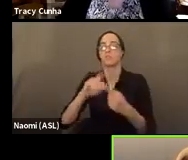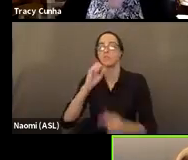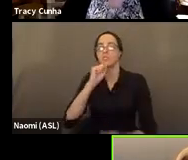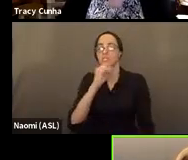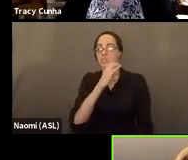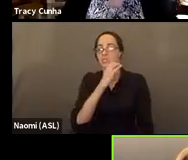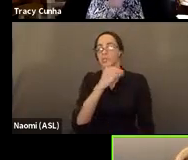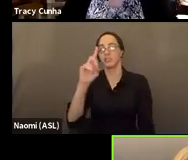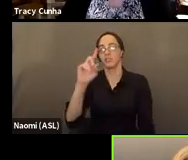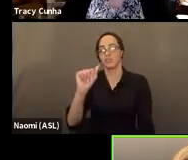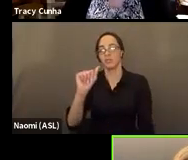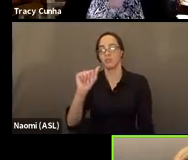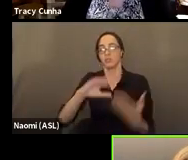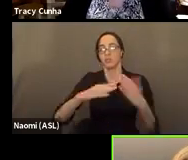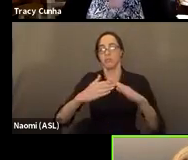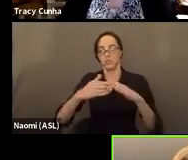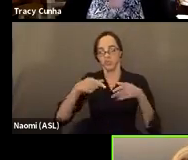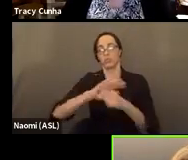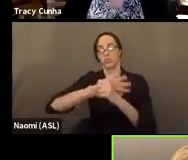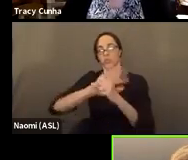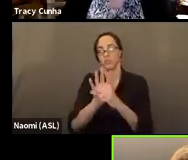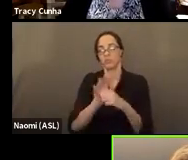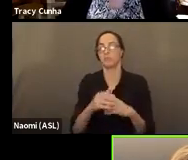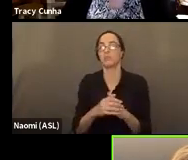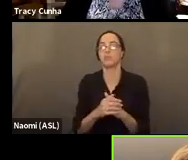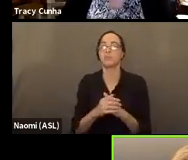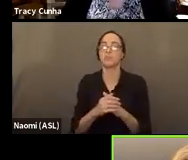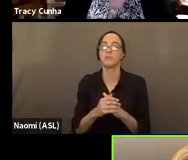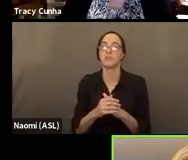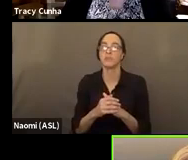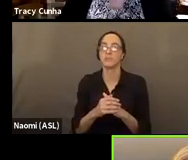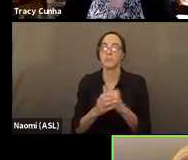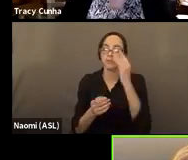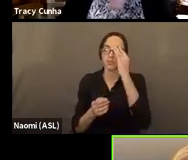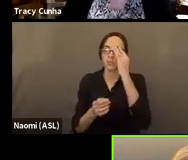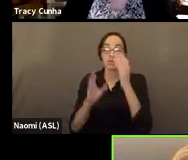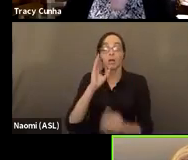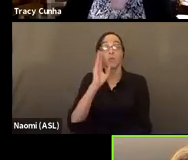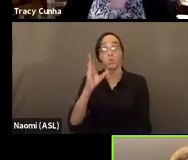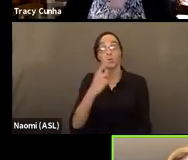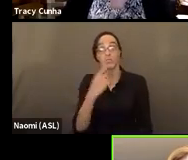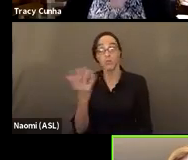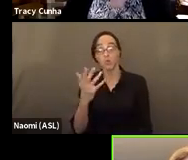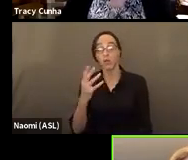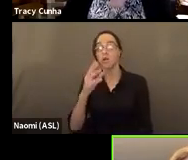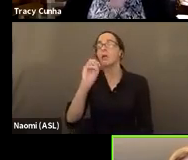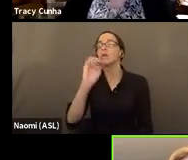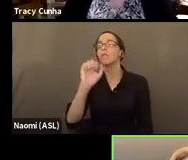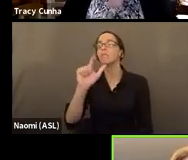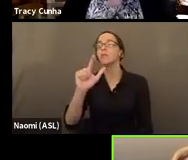say that the meals programs offer a really good gateway also for assistance and again those are